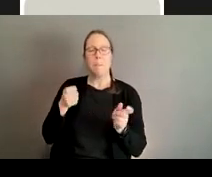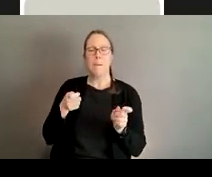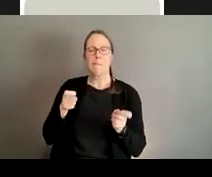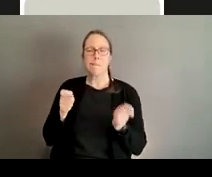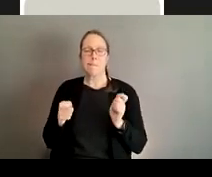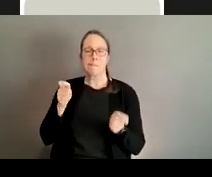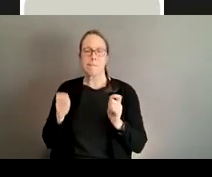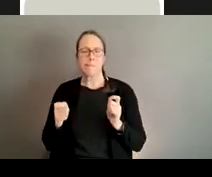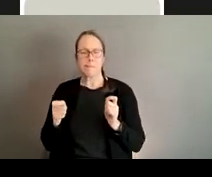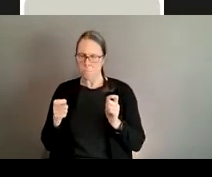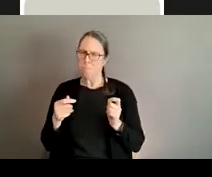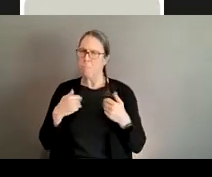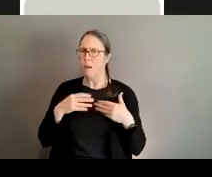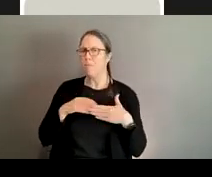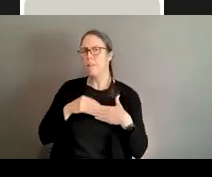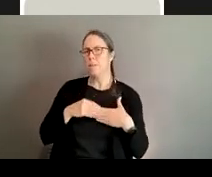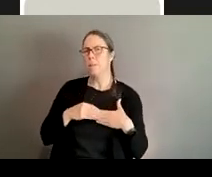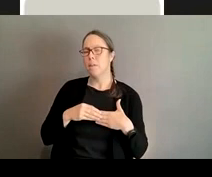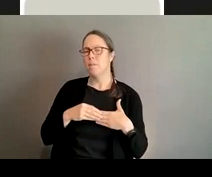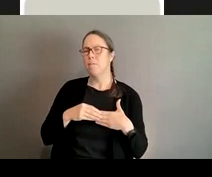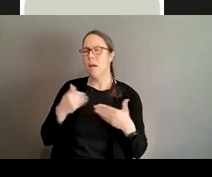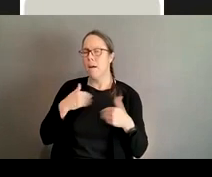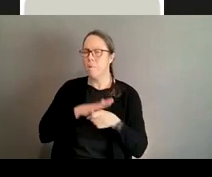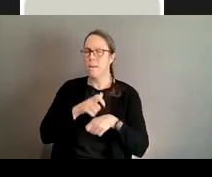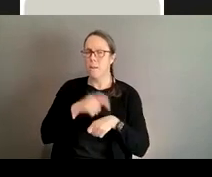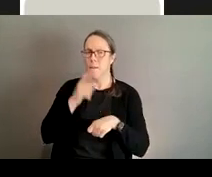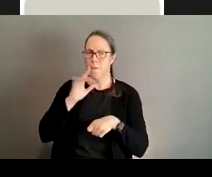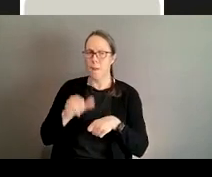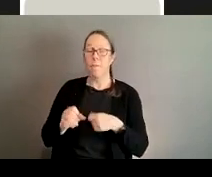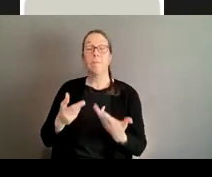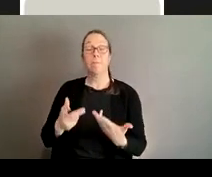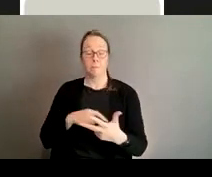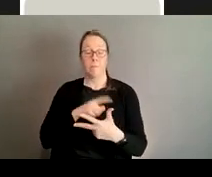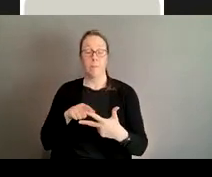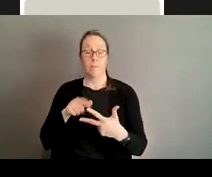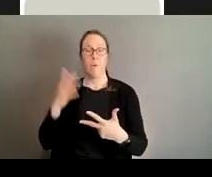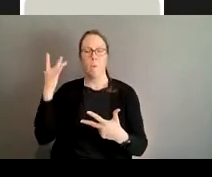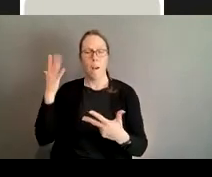is room and time for that. So what are your goals? What do you want people to take away